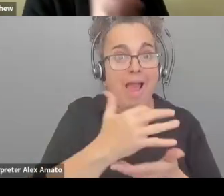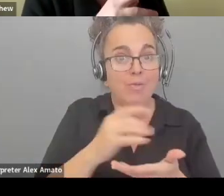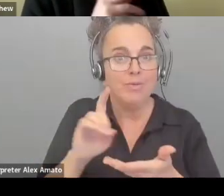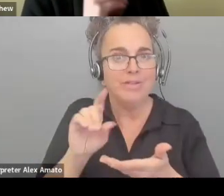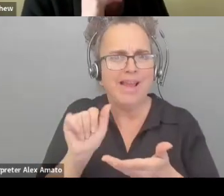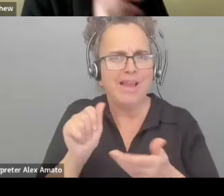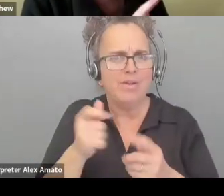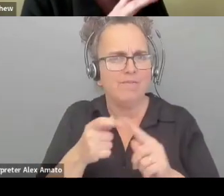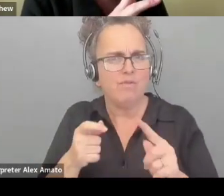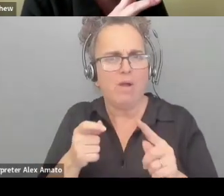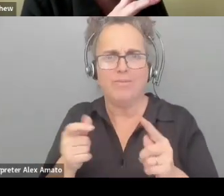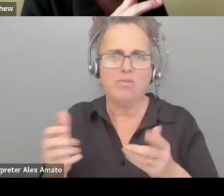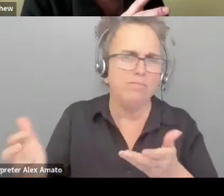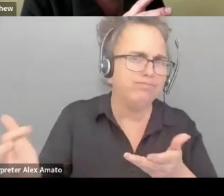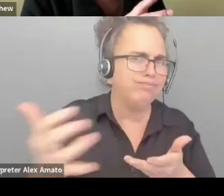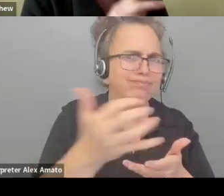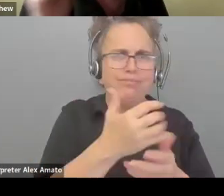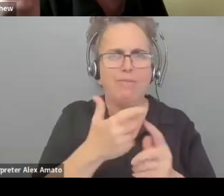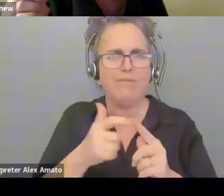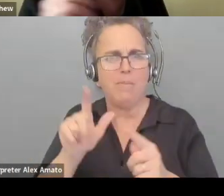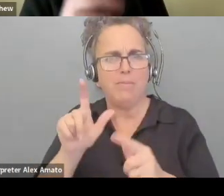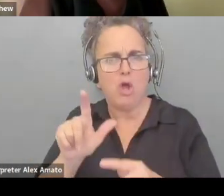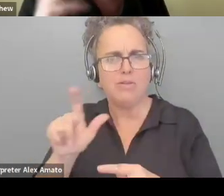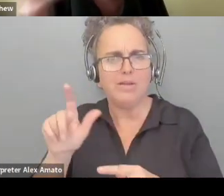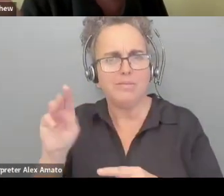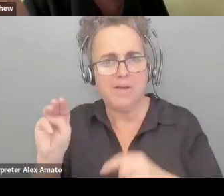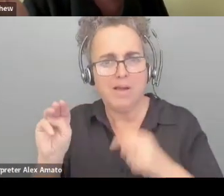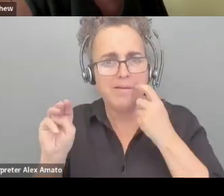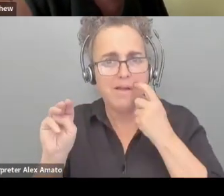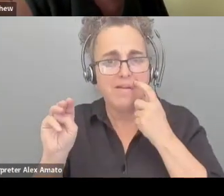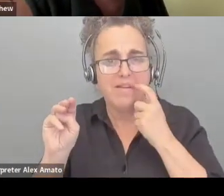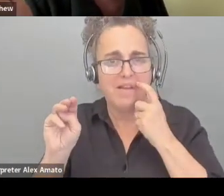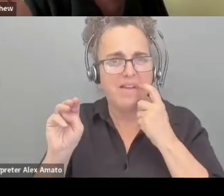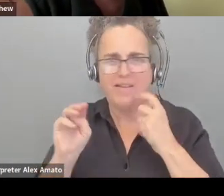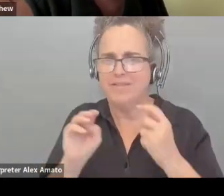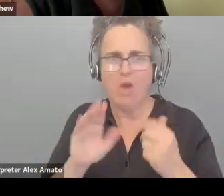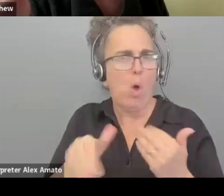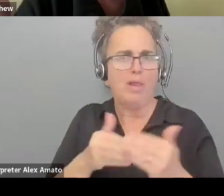and scraped for large language models reflects all of the ableist biases you can expect.